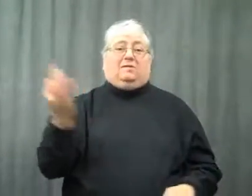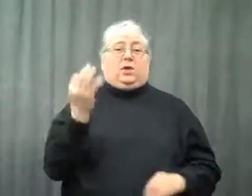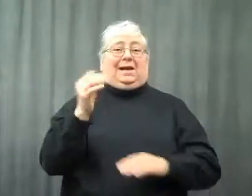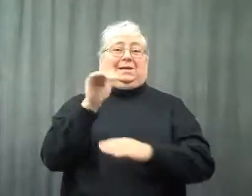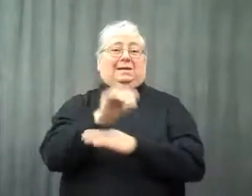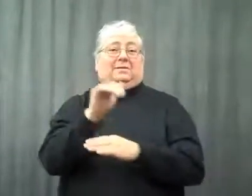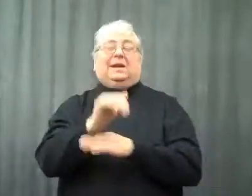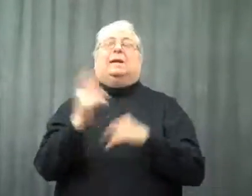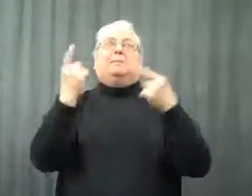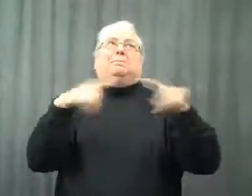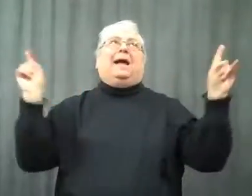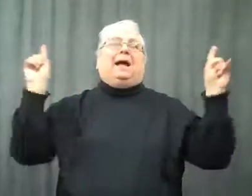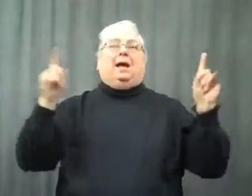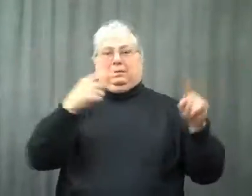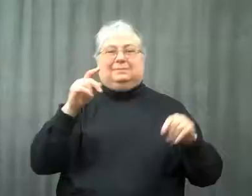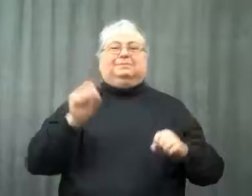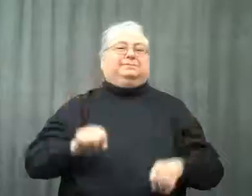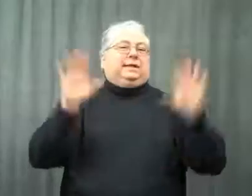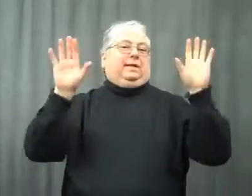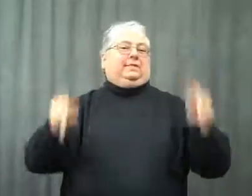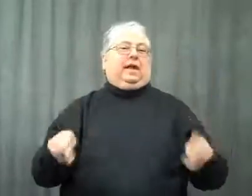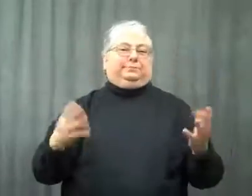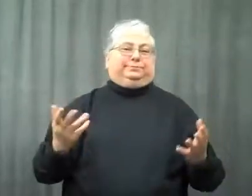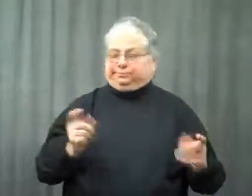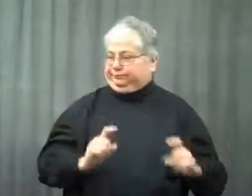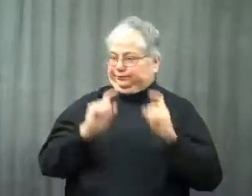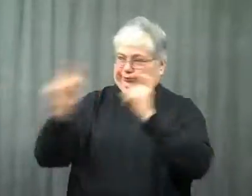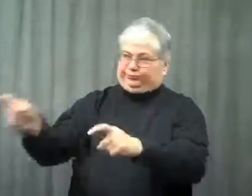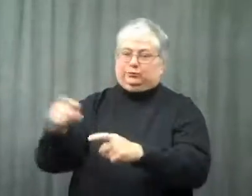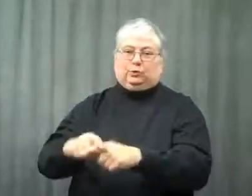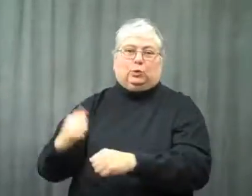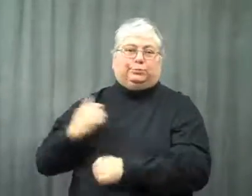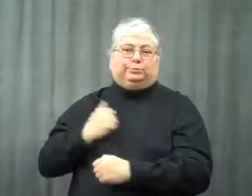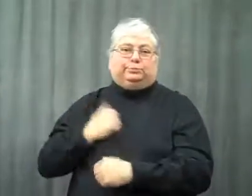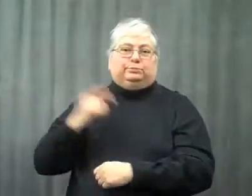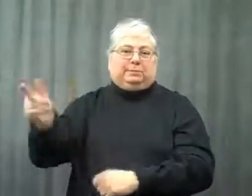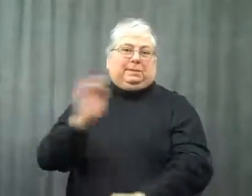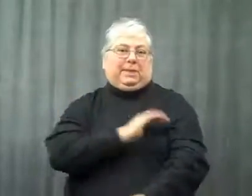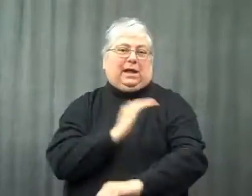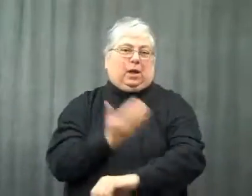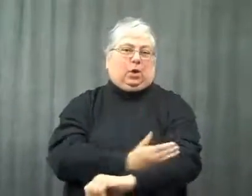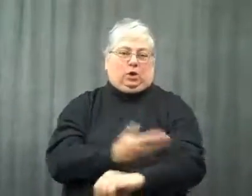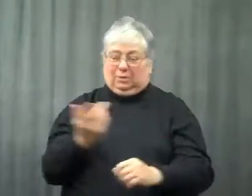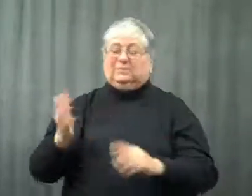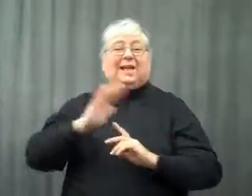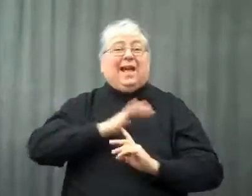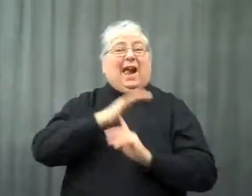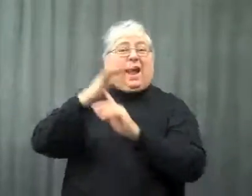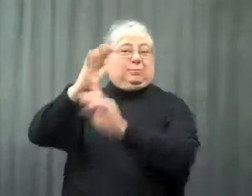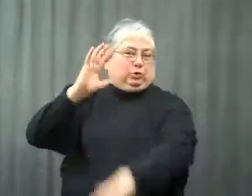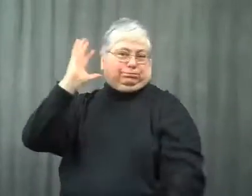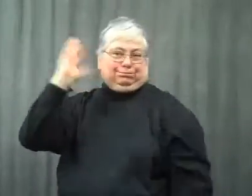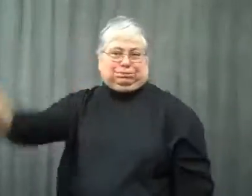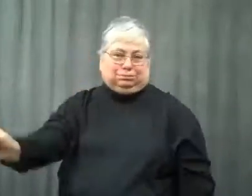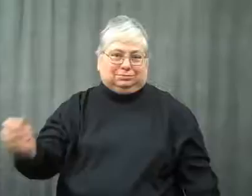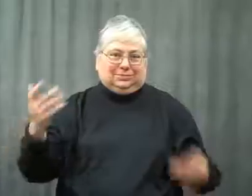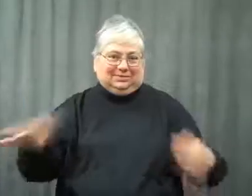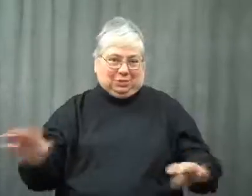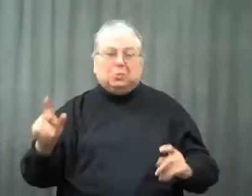On Friday, he finally gave up, and ceded his power to the military. He left in a helicopter.